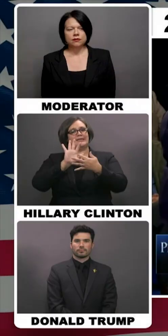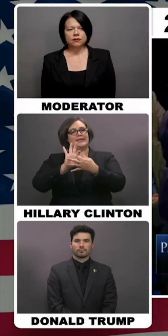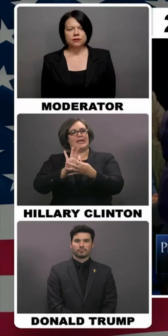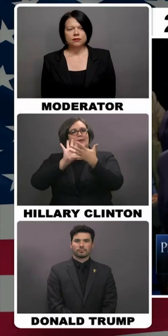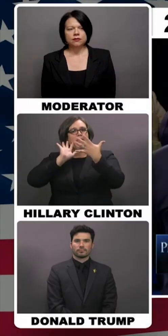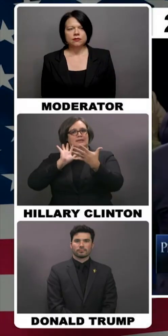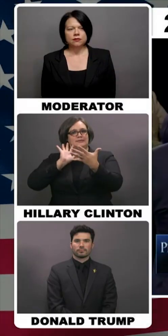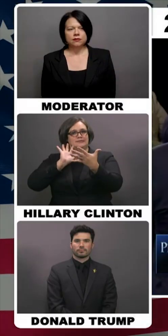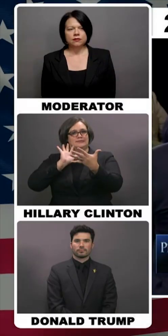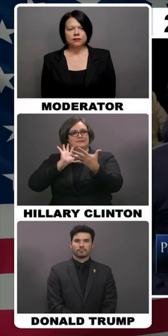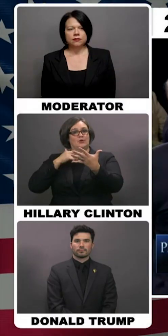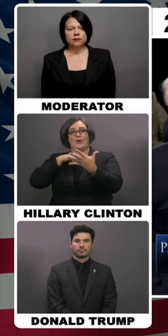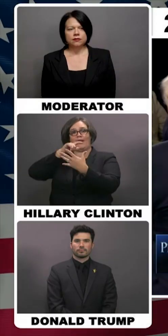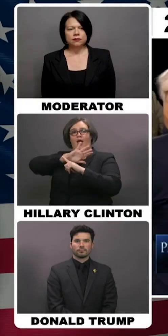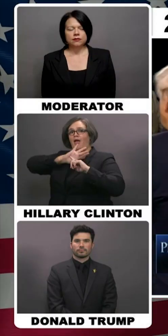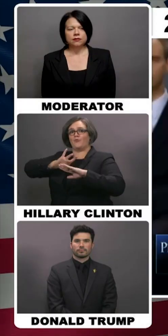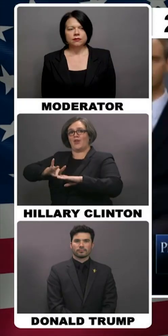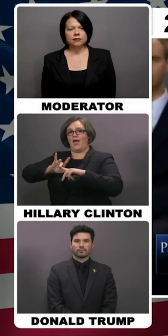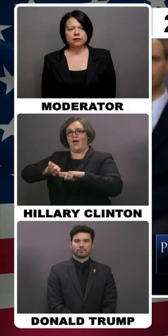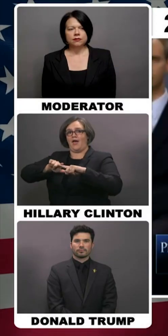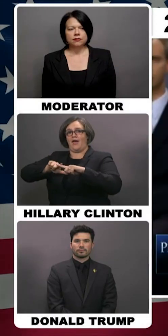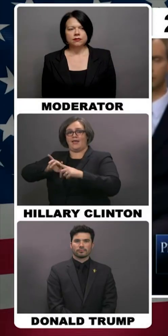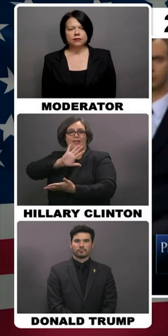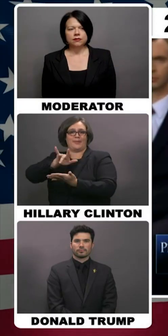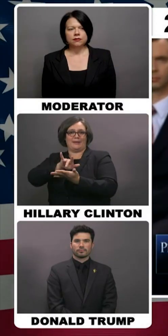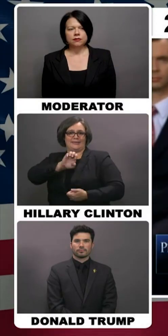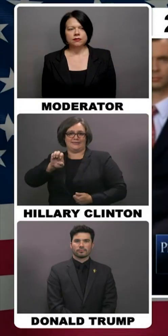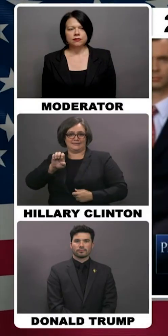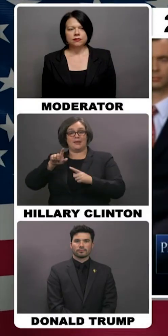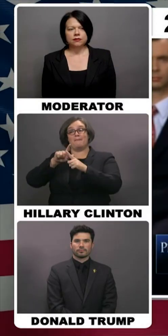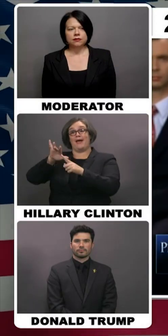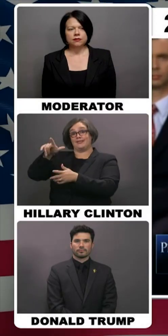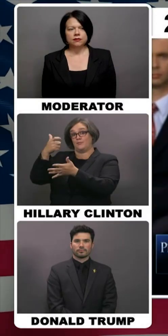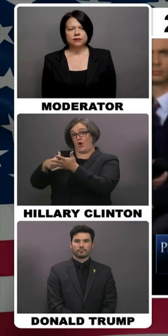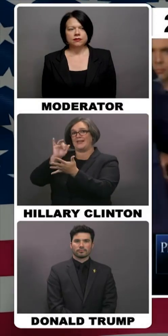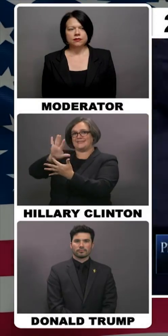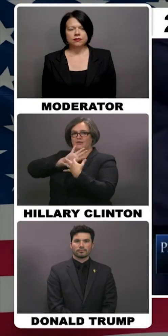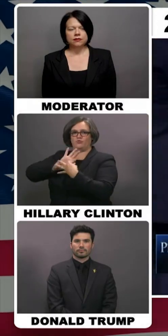but the Middle East still controls a lot of the prices. So the price of oil has been way down